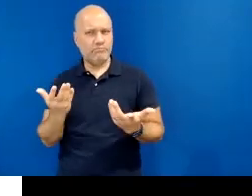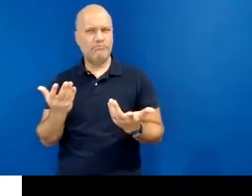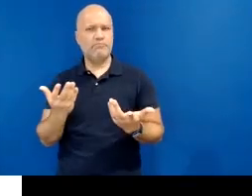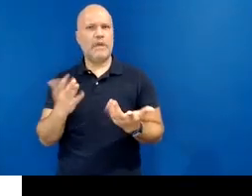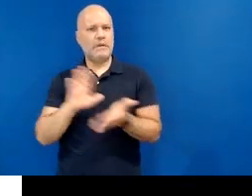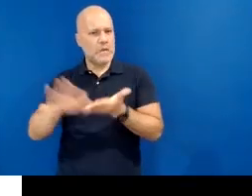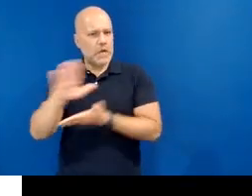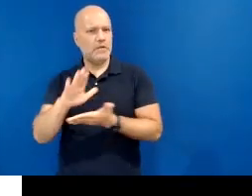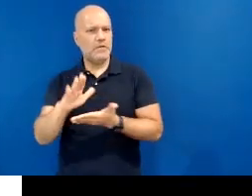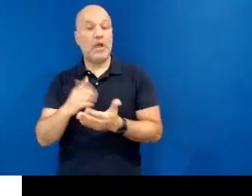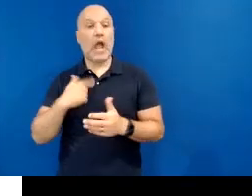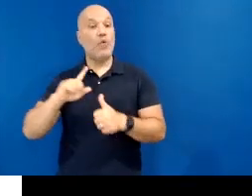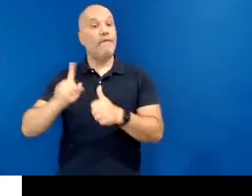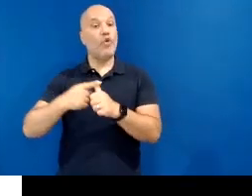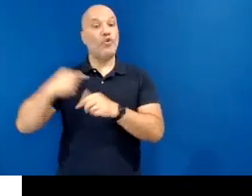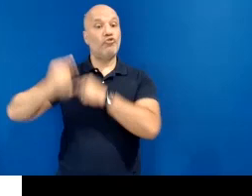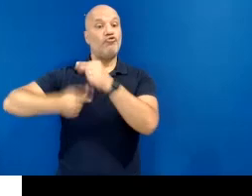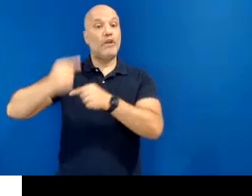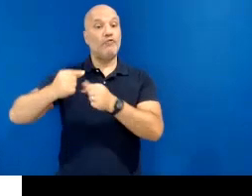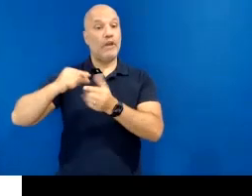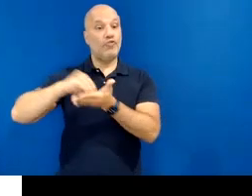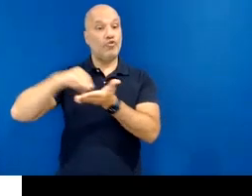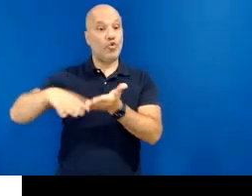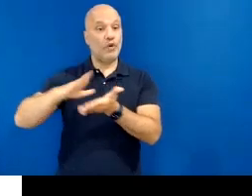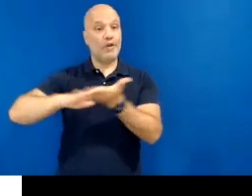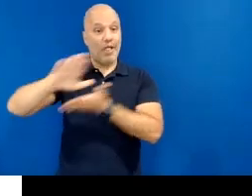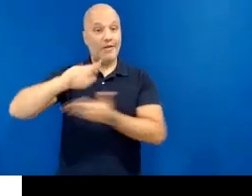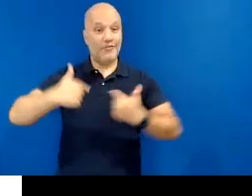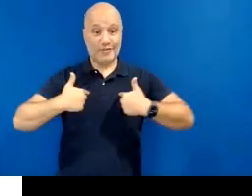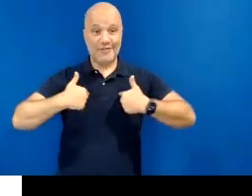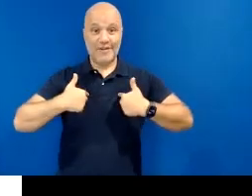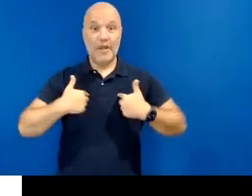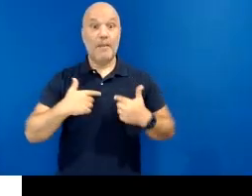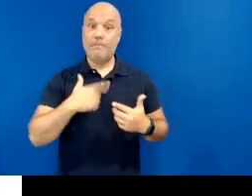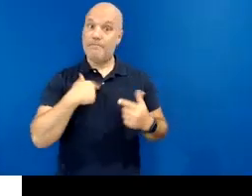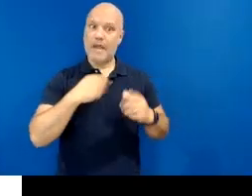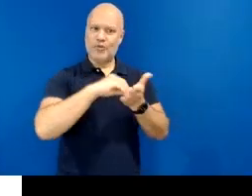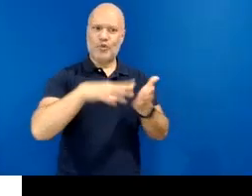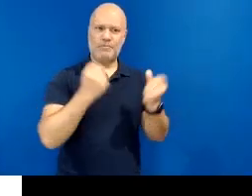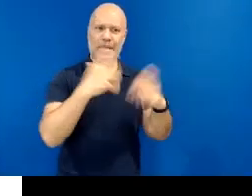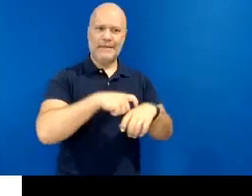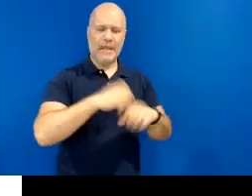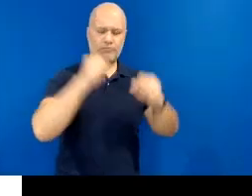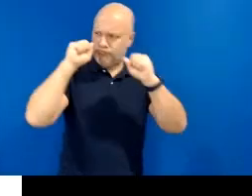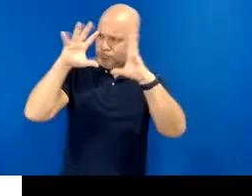I was first generation college student. My students are so surprised to hear that. But I was in grad...